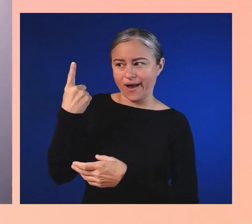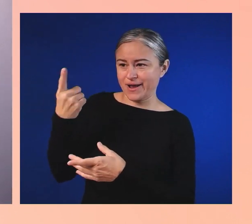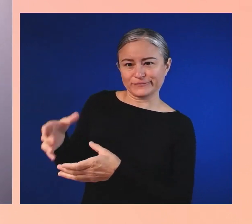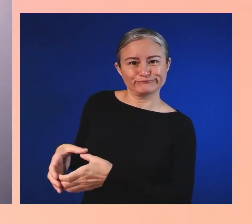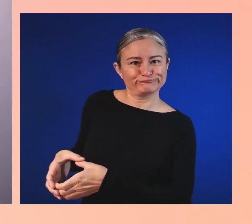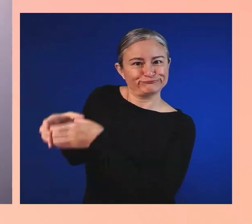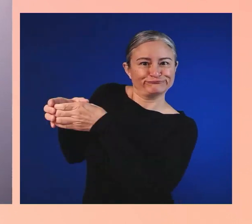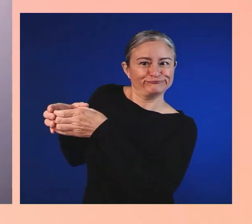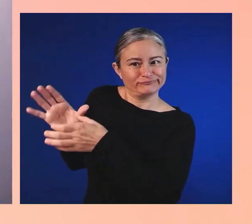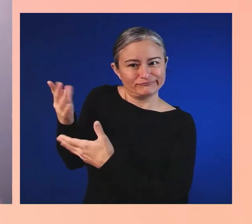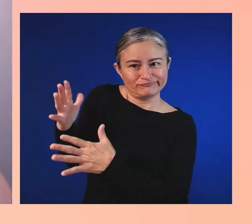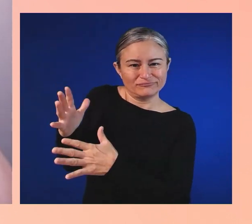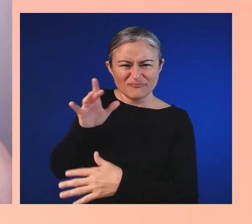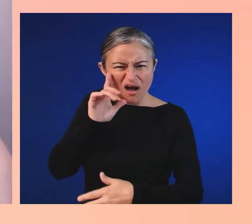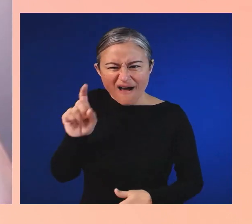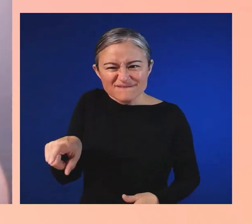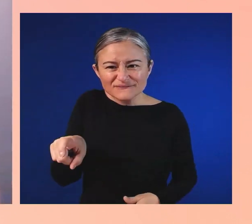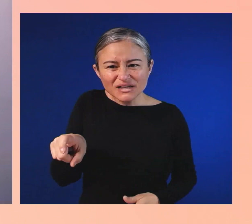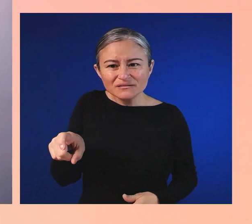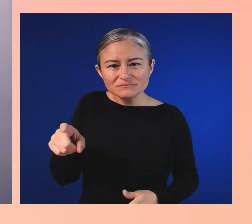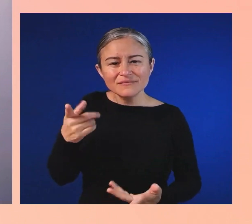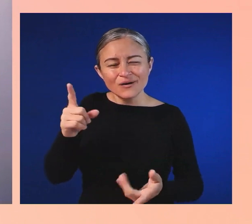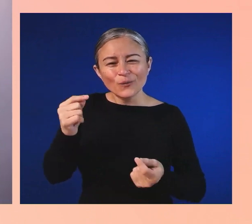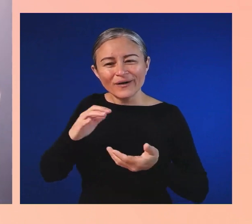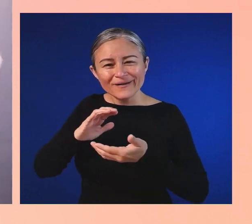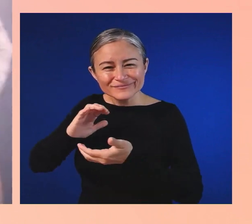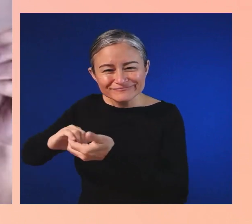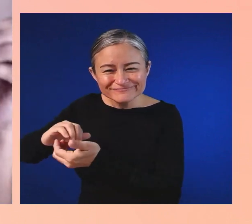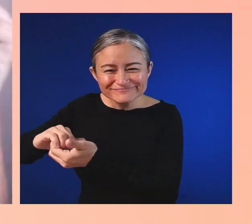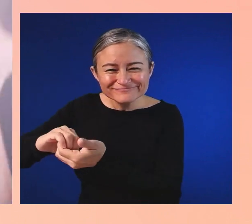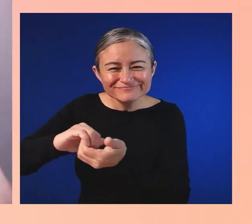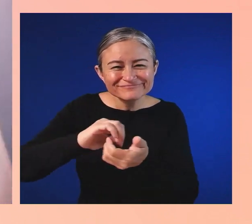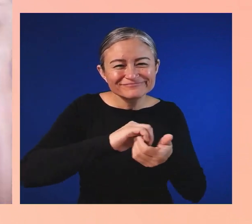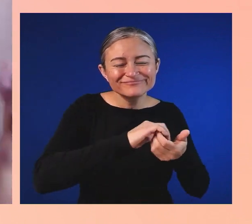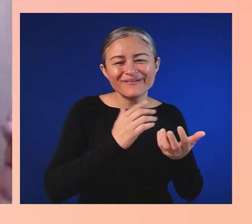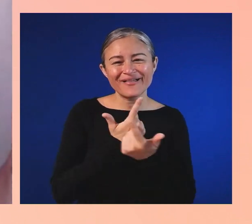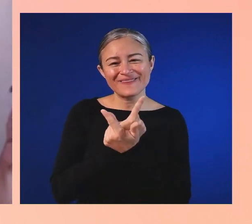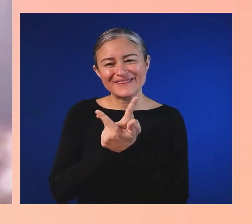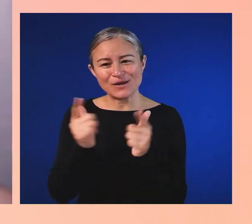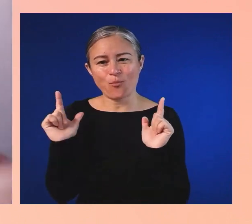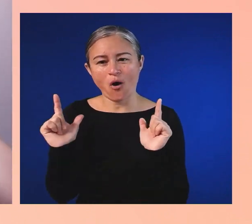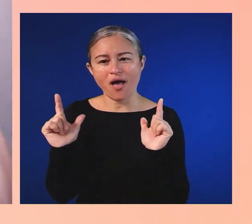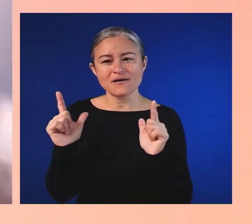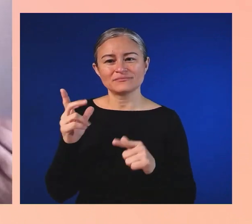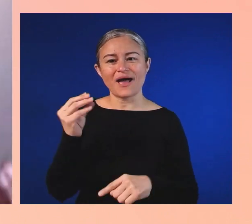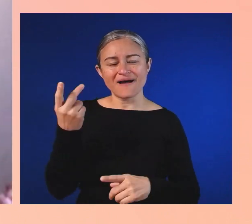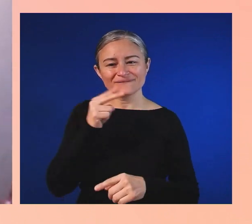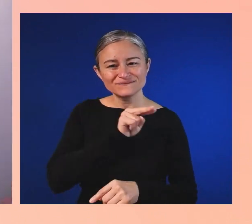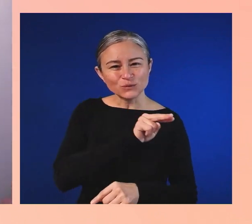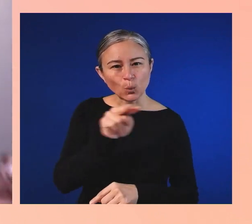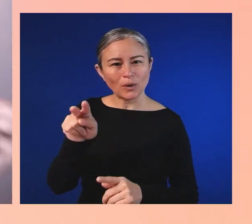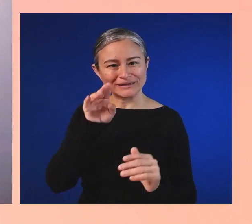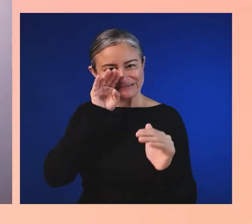And viewing accessible tech as a form of resistance, as a form of activism.